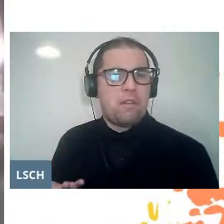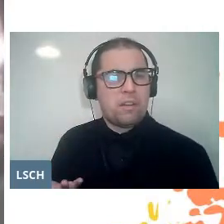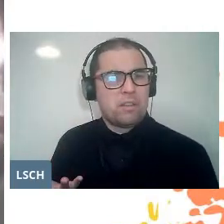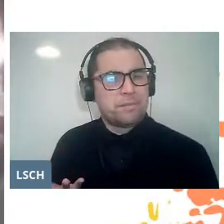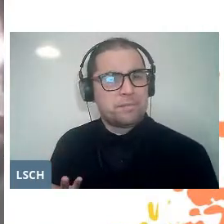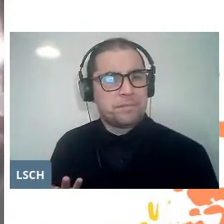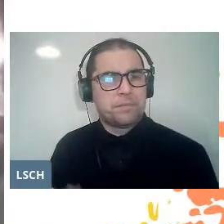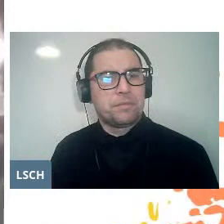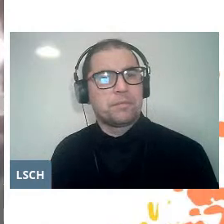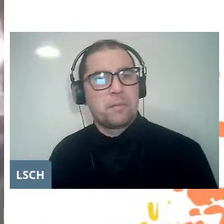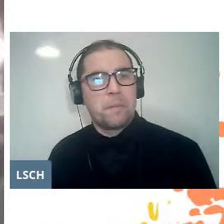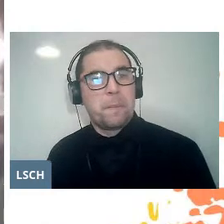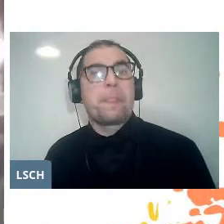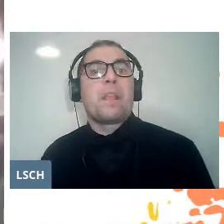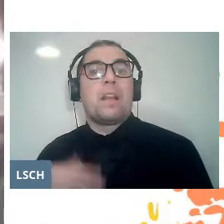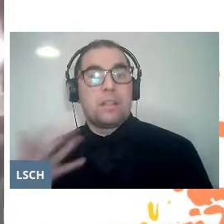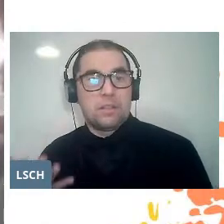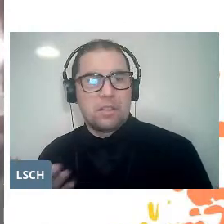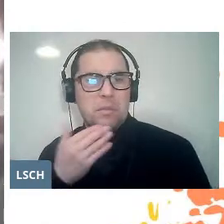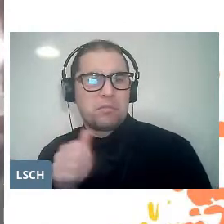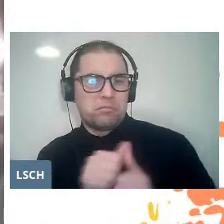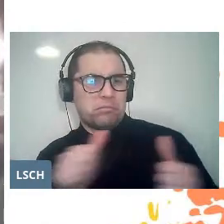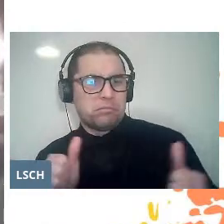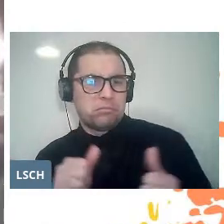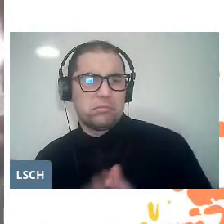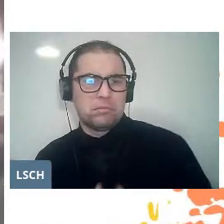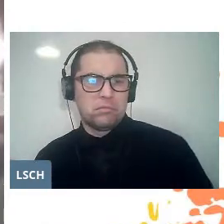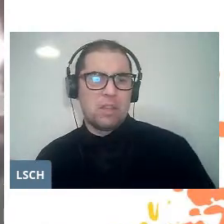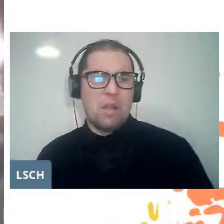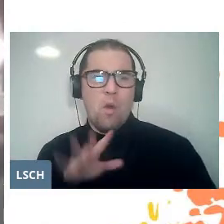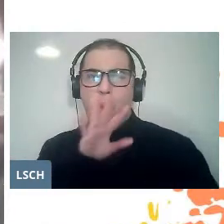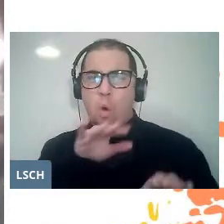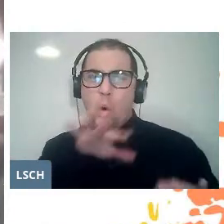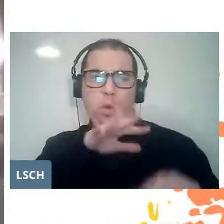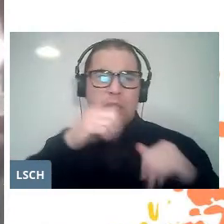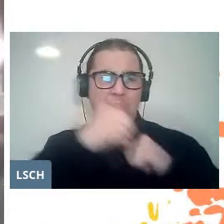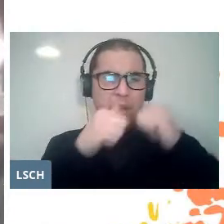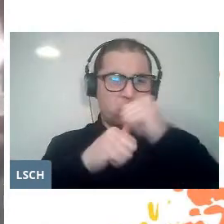and distance them despite the structures of classicism?